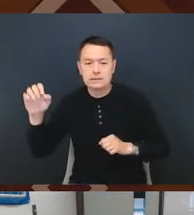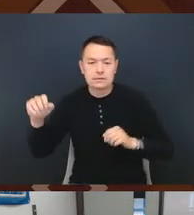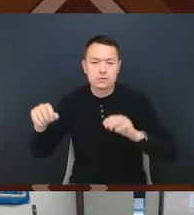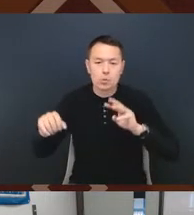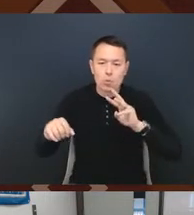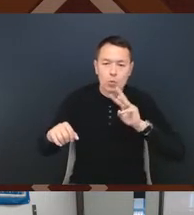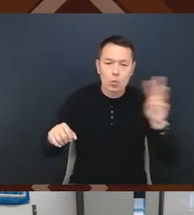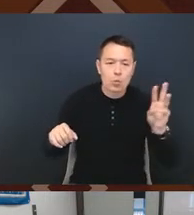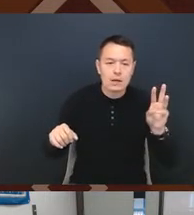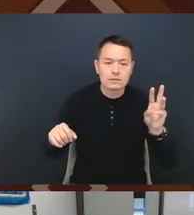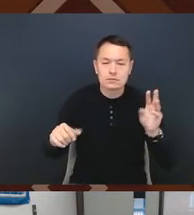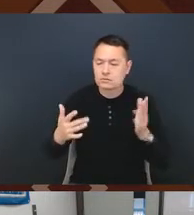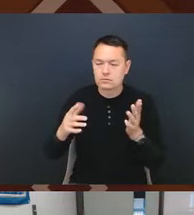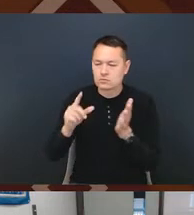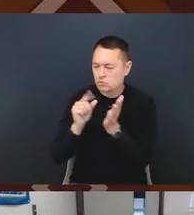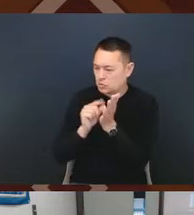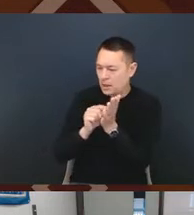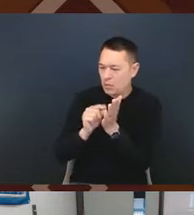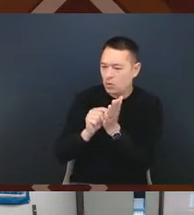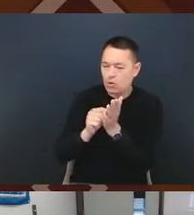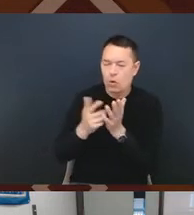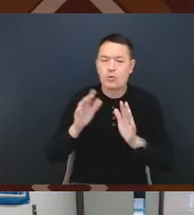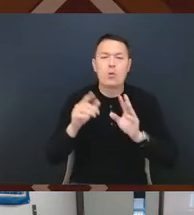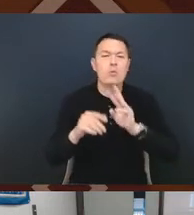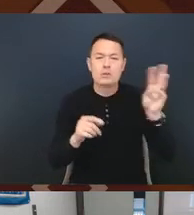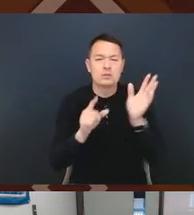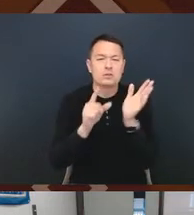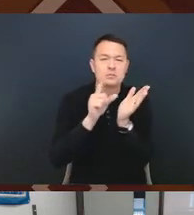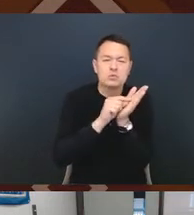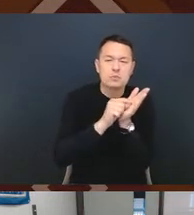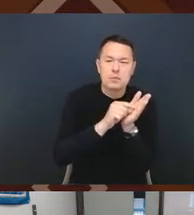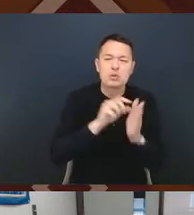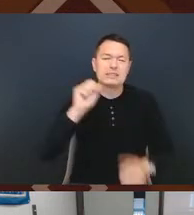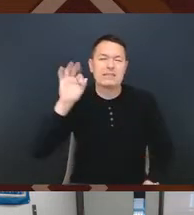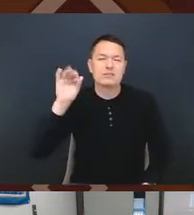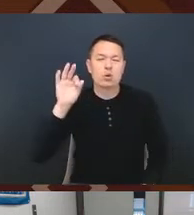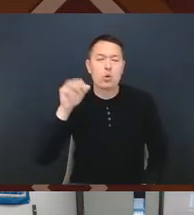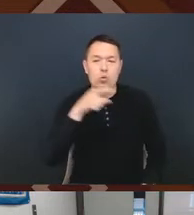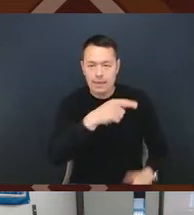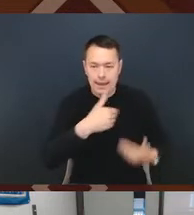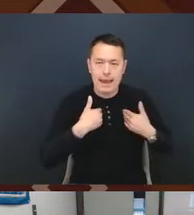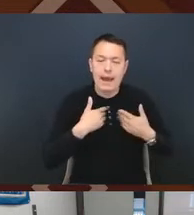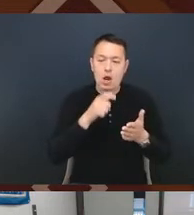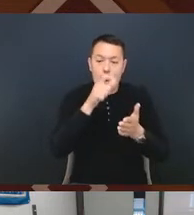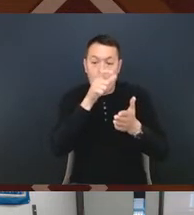the newspaper out of San Francisco. So they had like articles in English and articles in Chinese. OK,